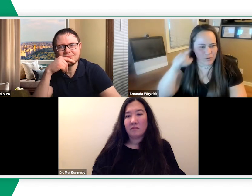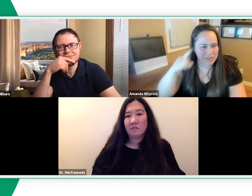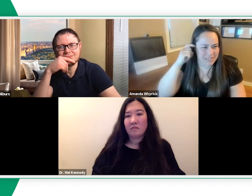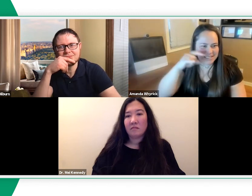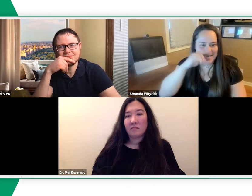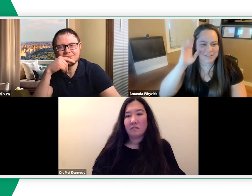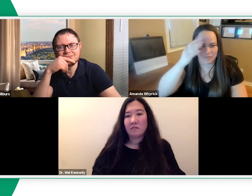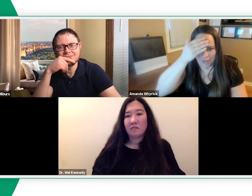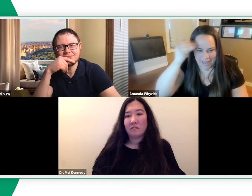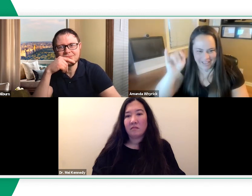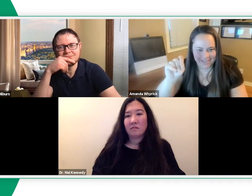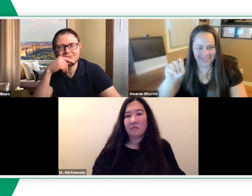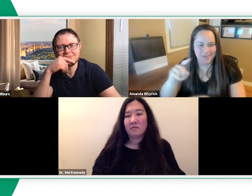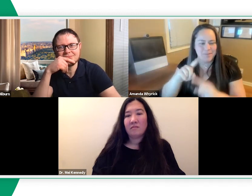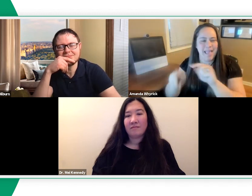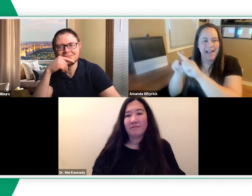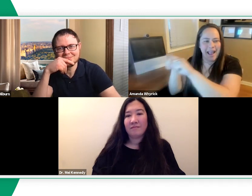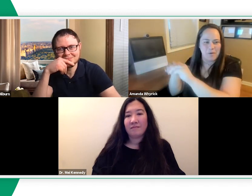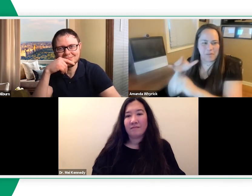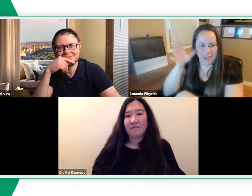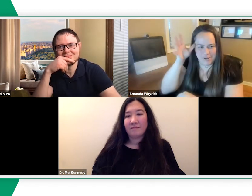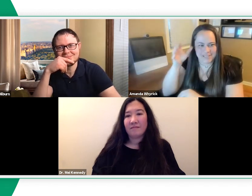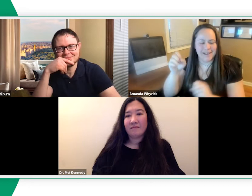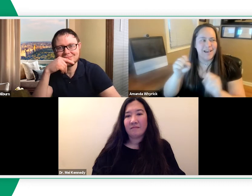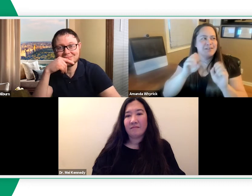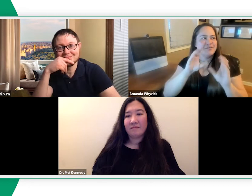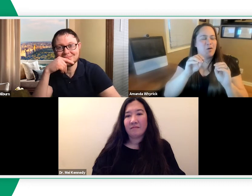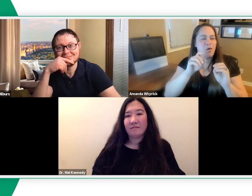kids will forget it. You can't count on the parents.